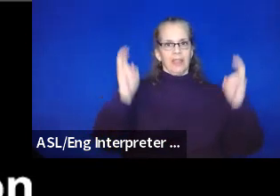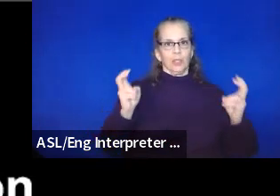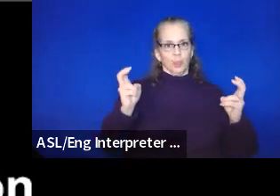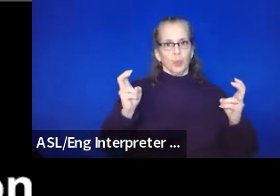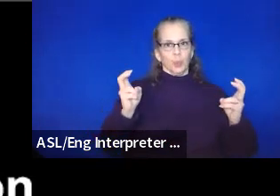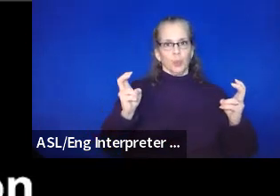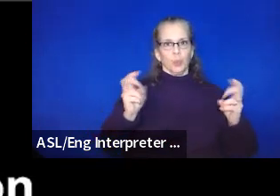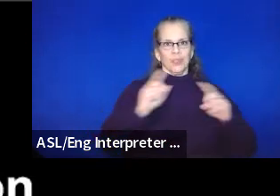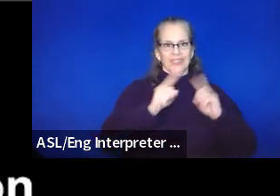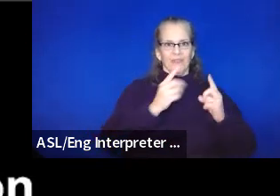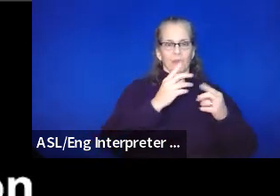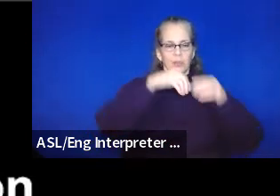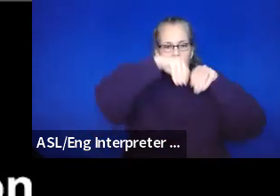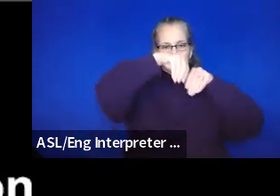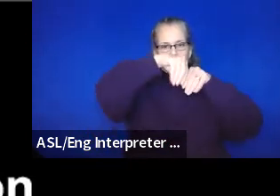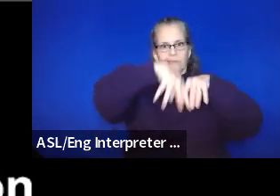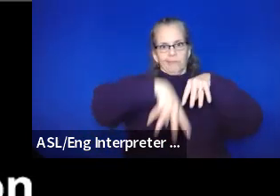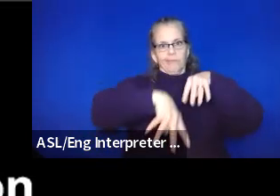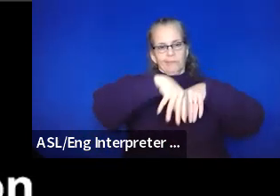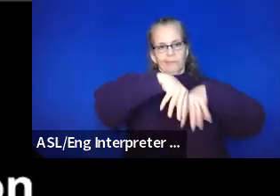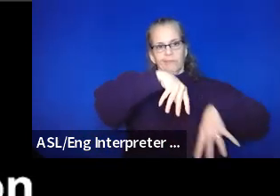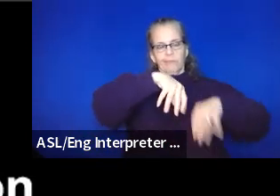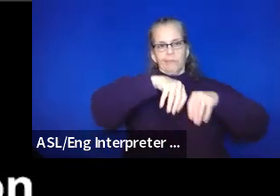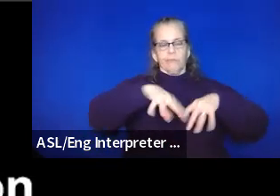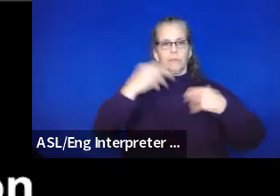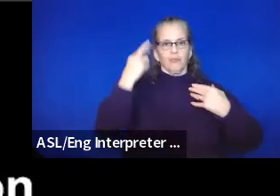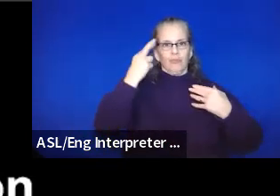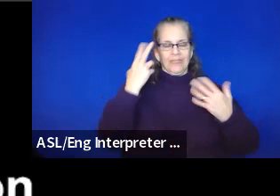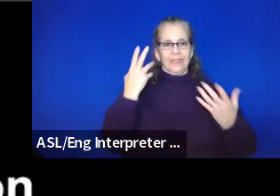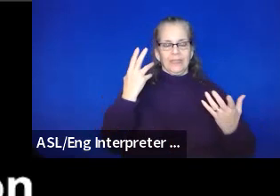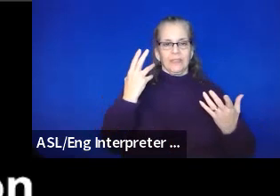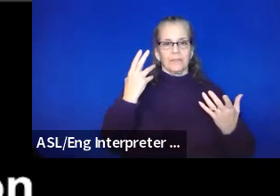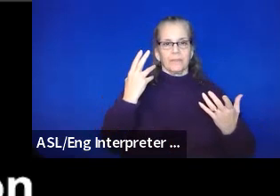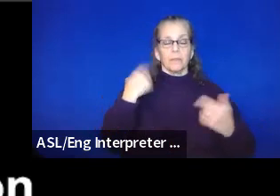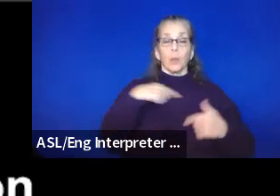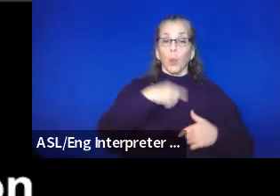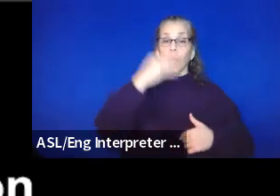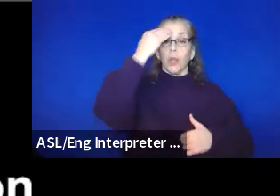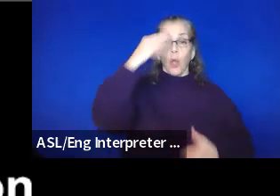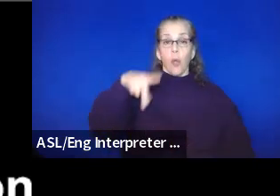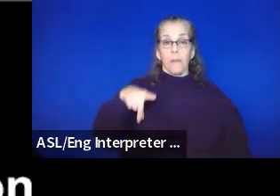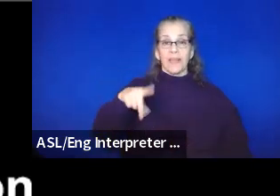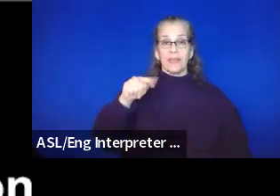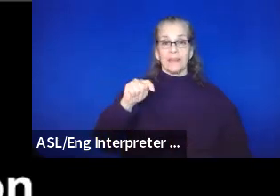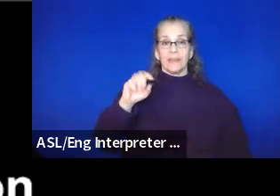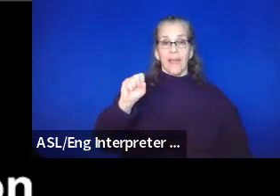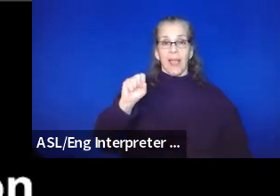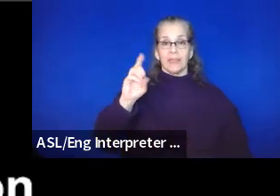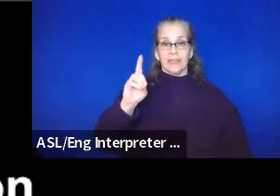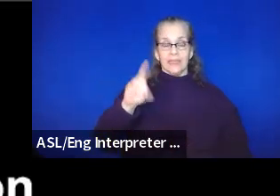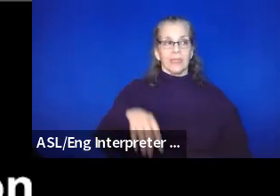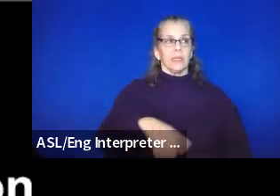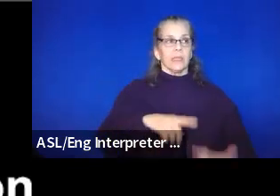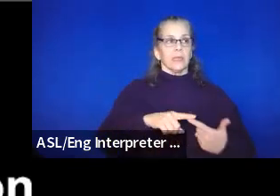of mental health. We know that PTSD and anxiety and depression can change the brain for the